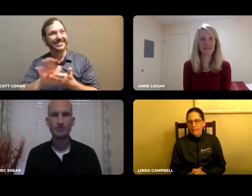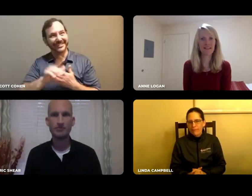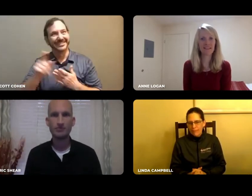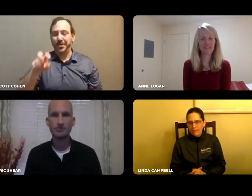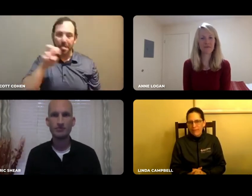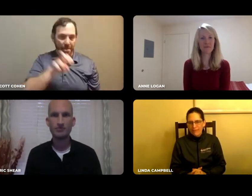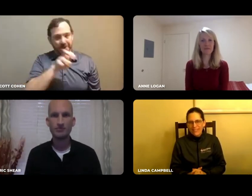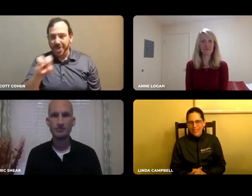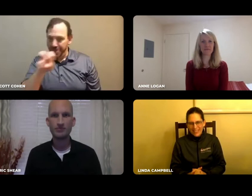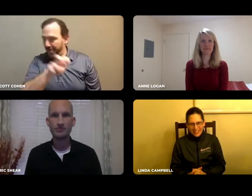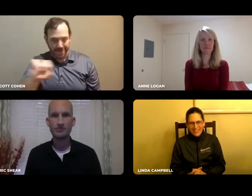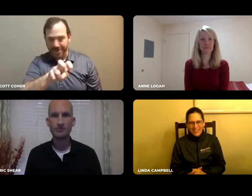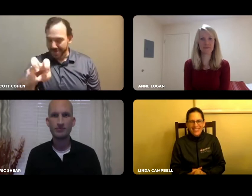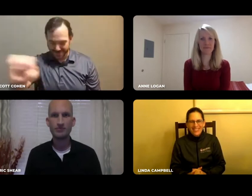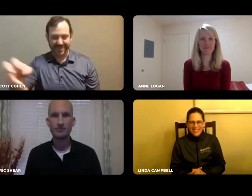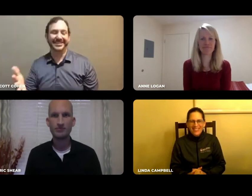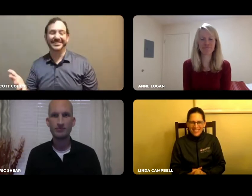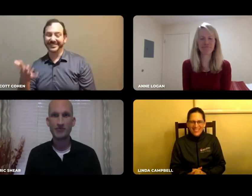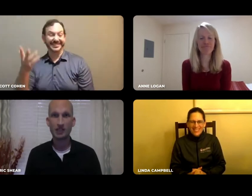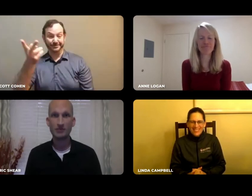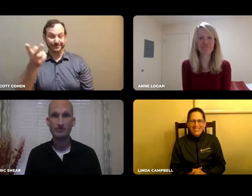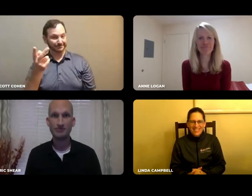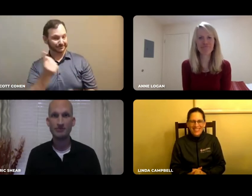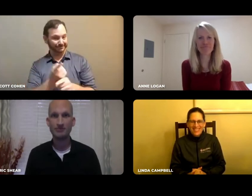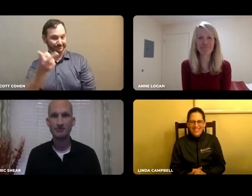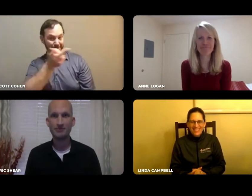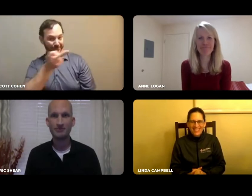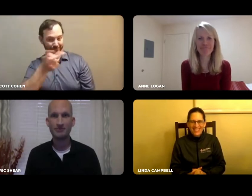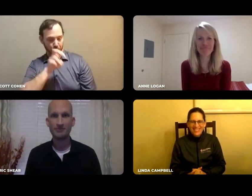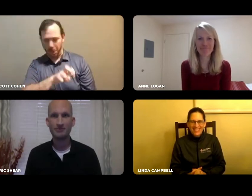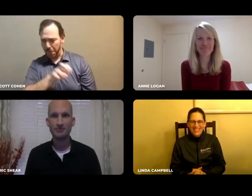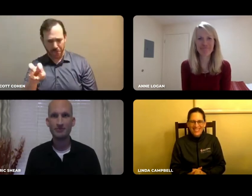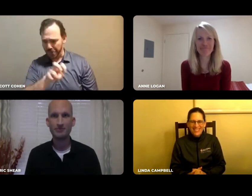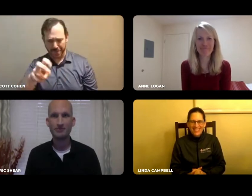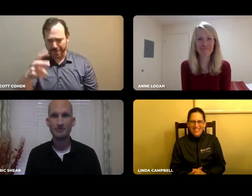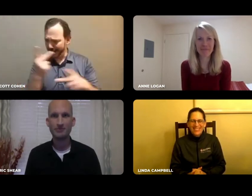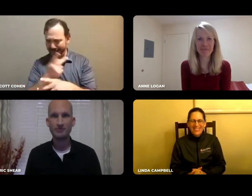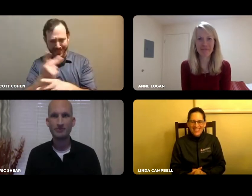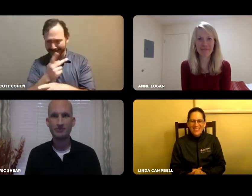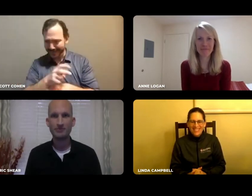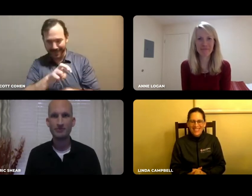So some of you hopped around